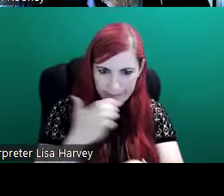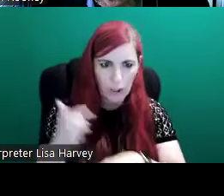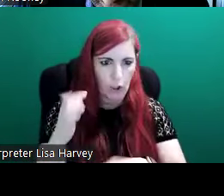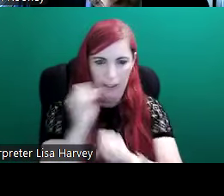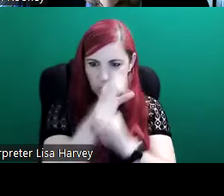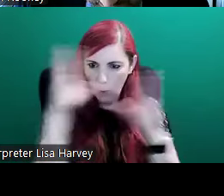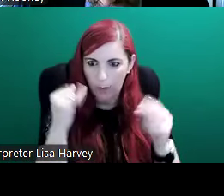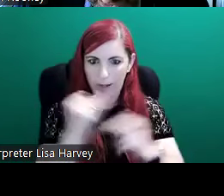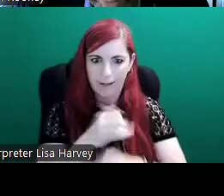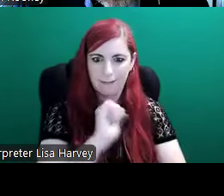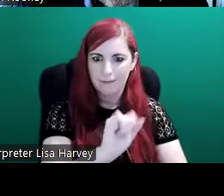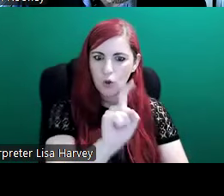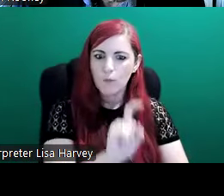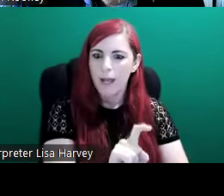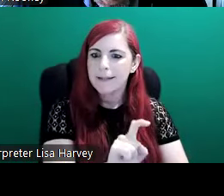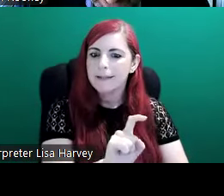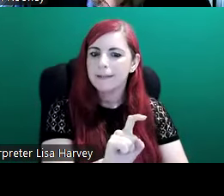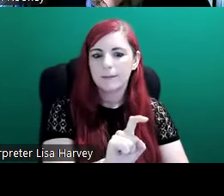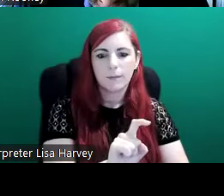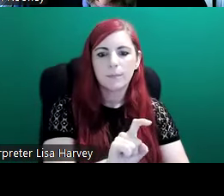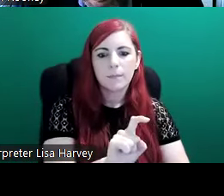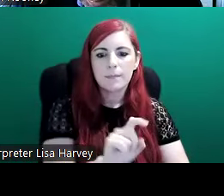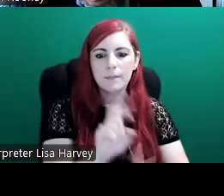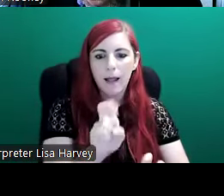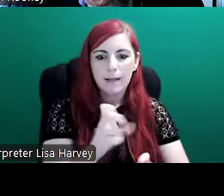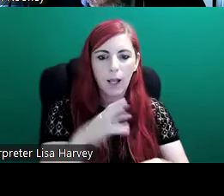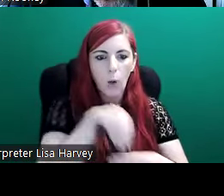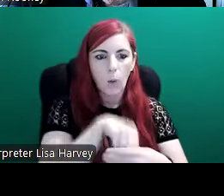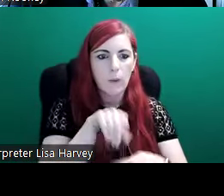subject types, including the nude represented here by the picture you see on the left